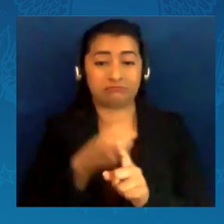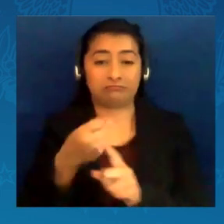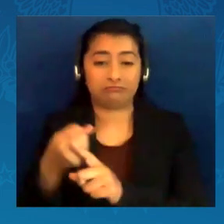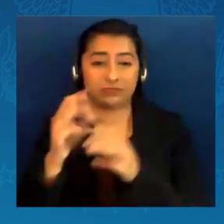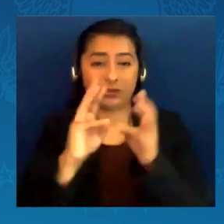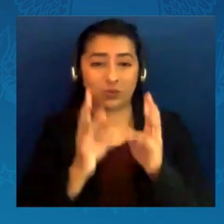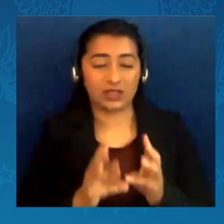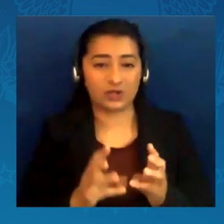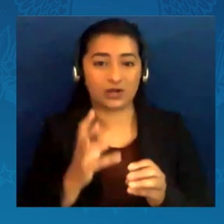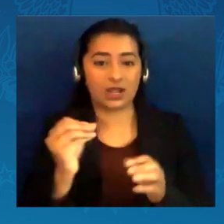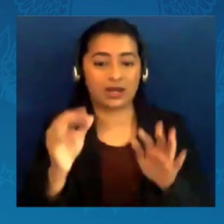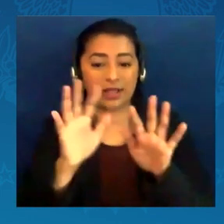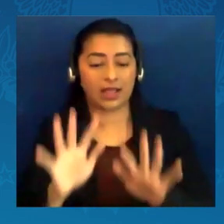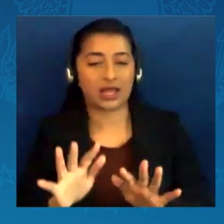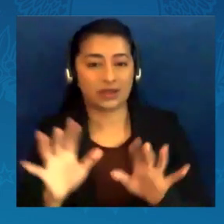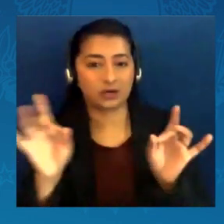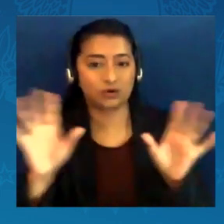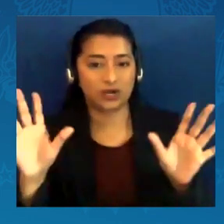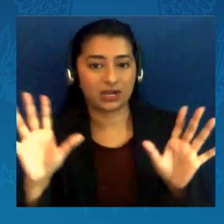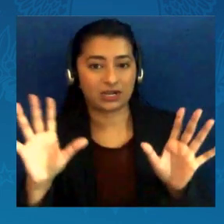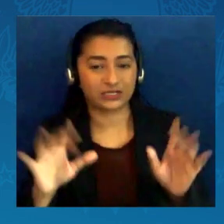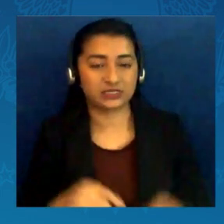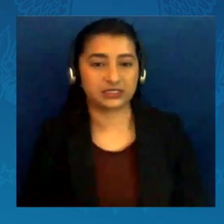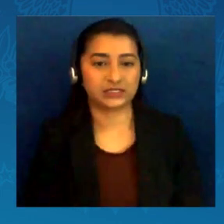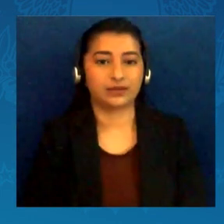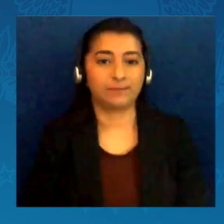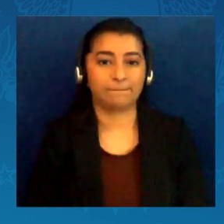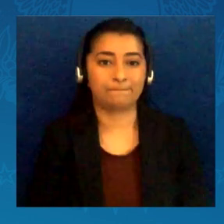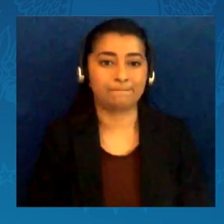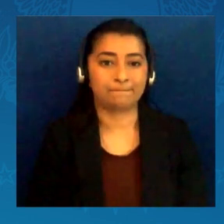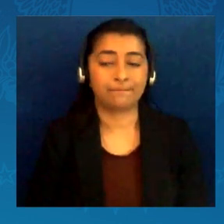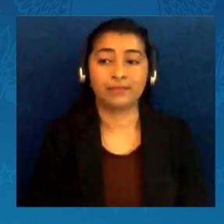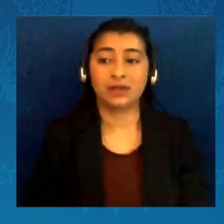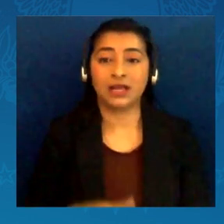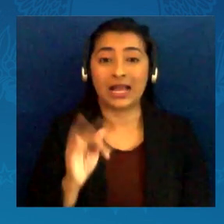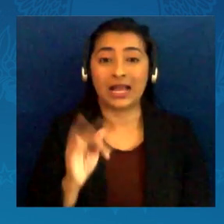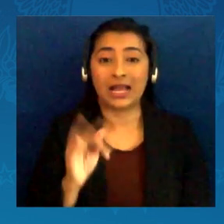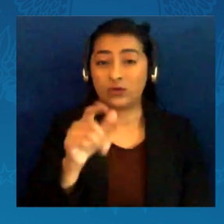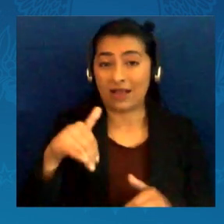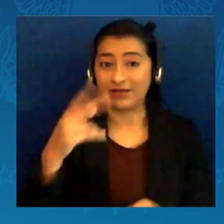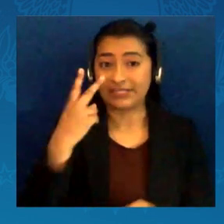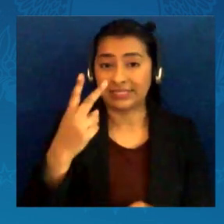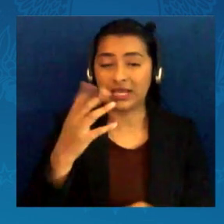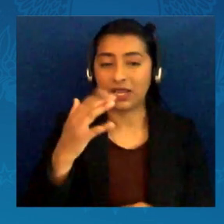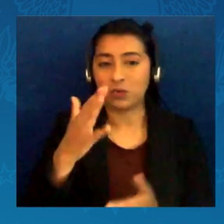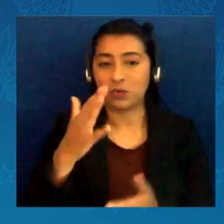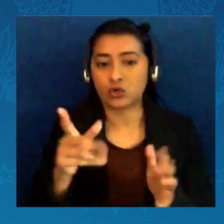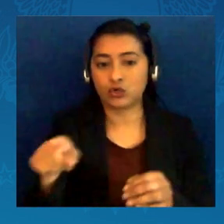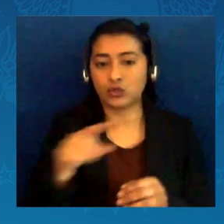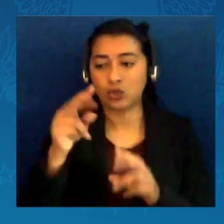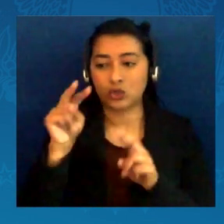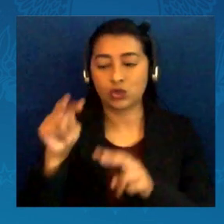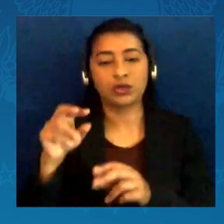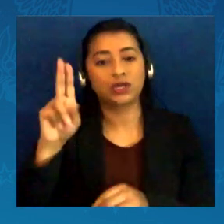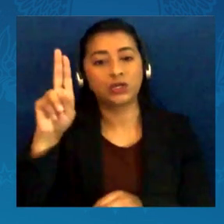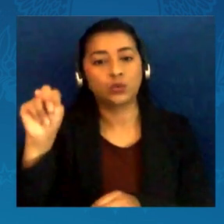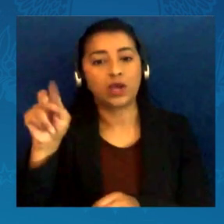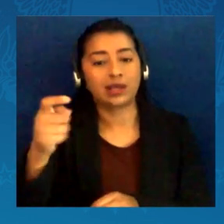to the point that the UN and if you all didn't see it, I would urge you to take a look at it a couple of weeks ago, came out with a report and was the first time,